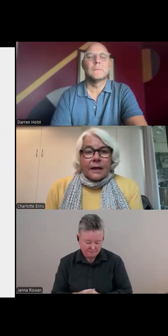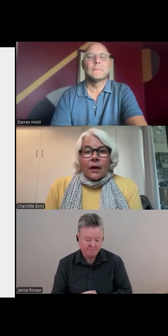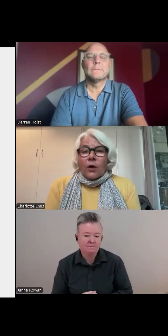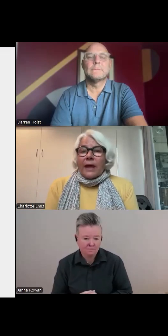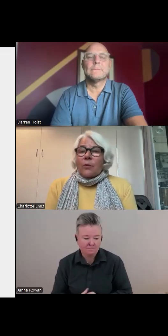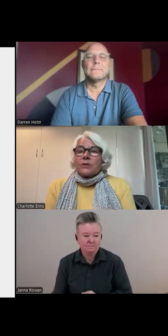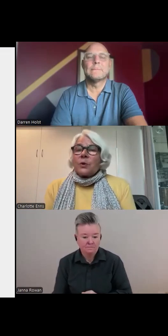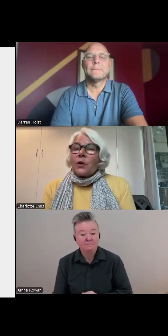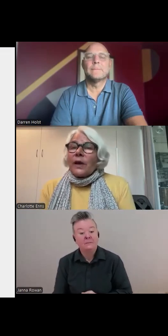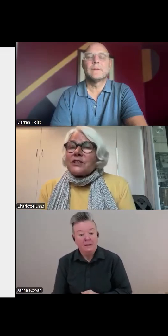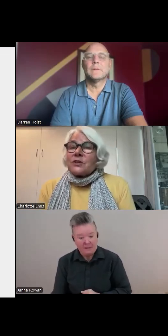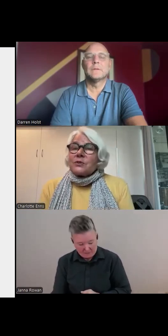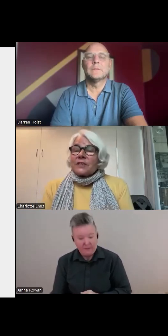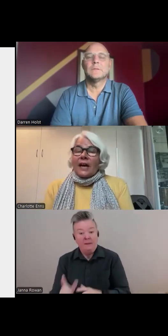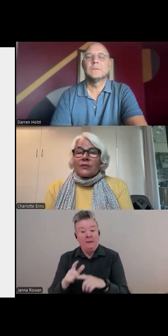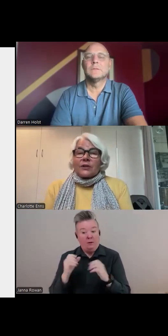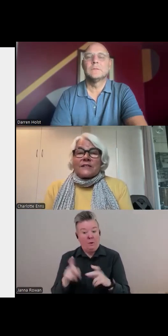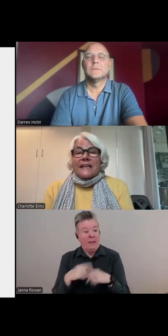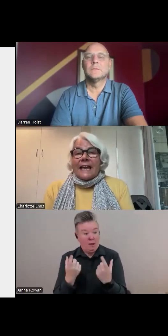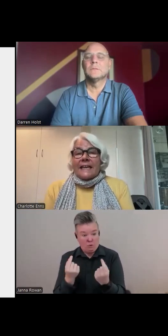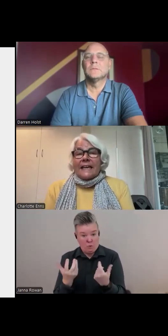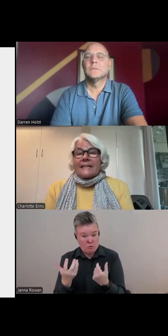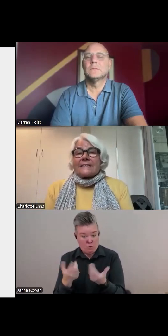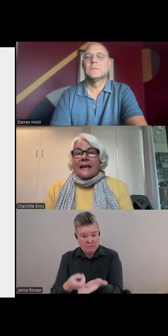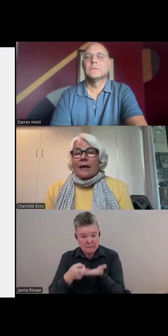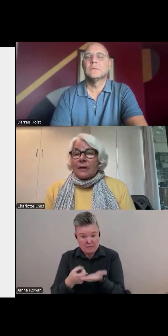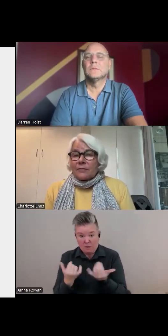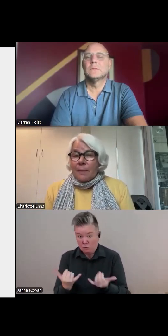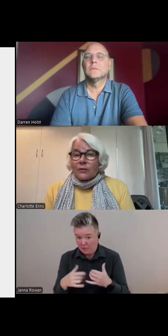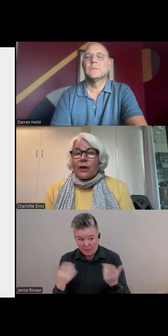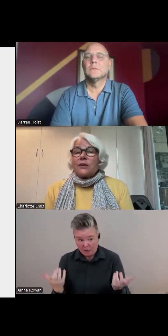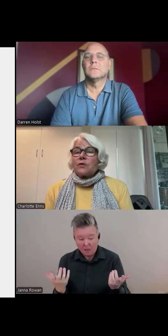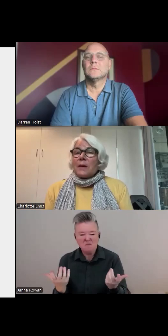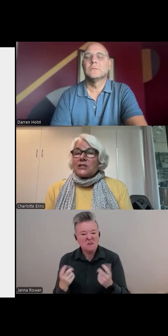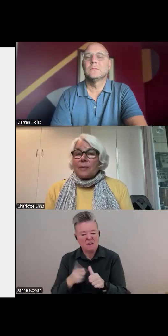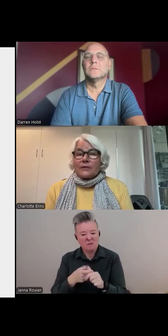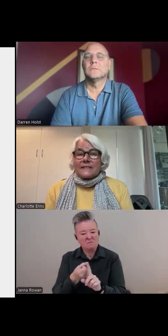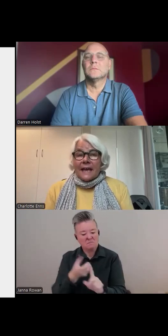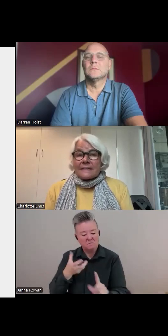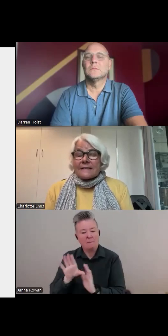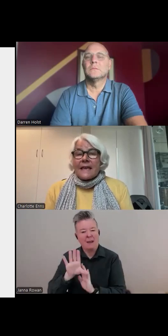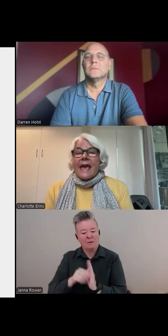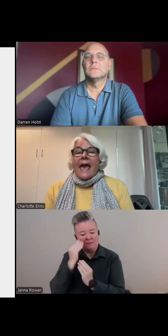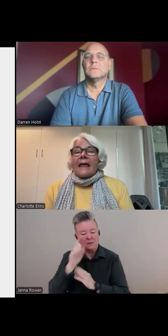Okay, what we're going to cover today is a bit of background information about the test, and then